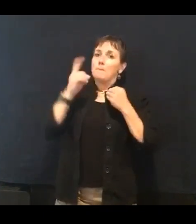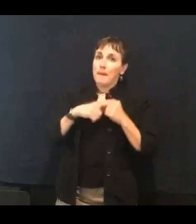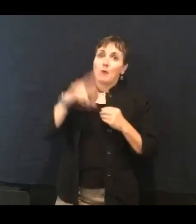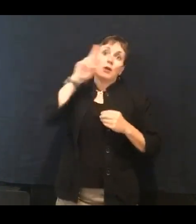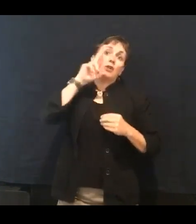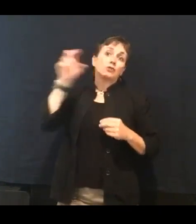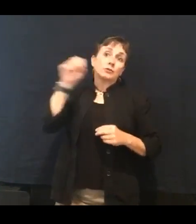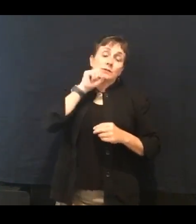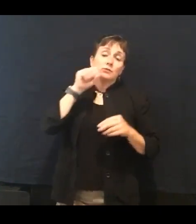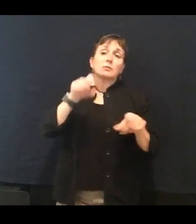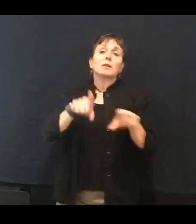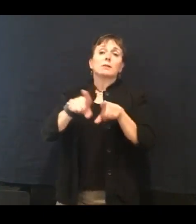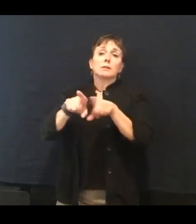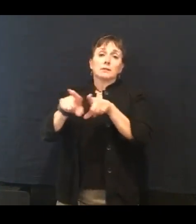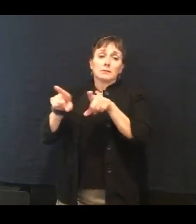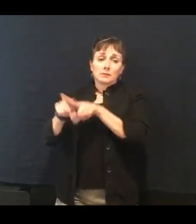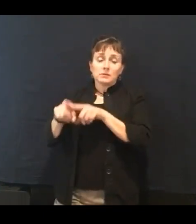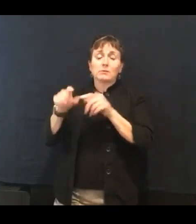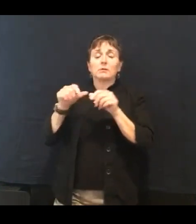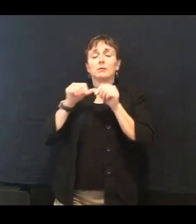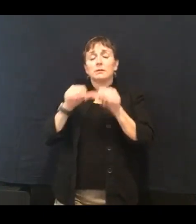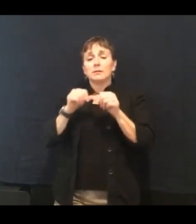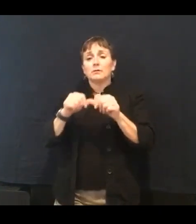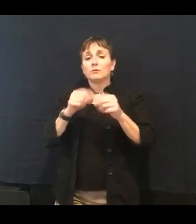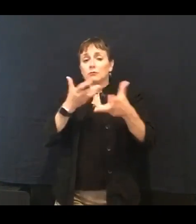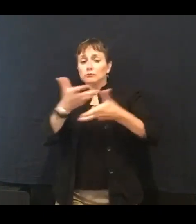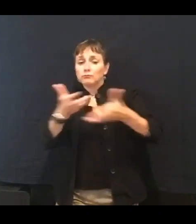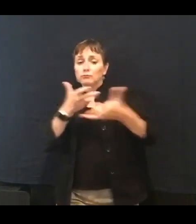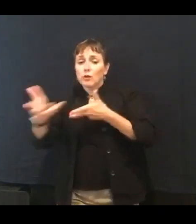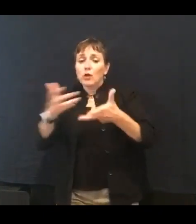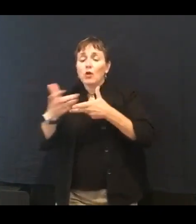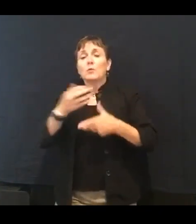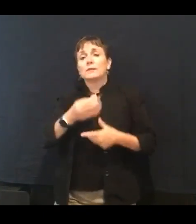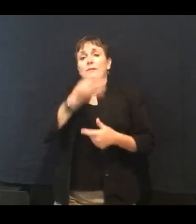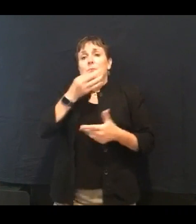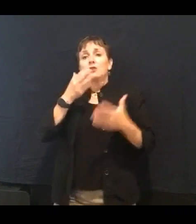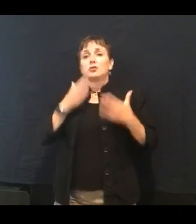to collaborate with specialists across the board, there are so many ways each of us can help work